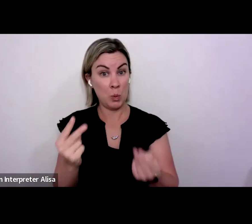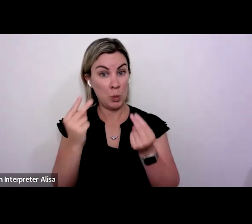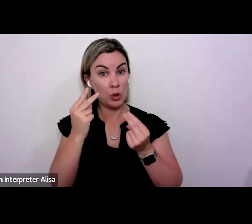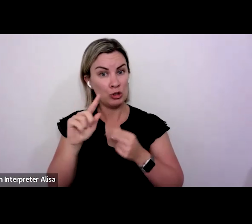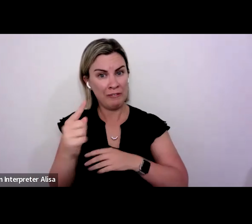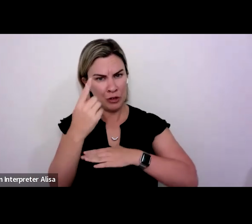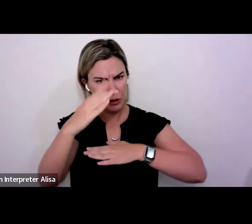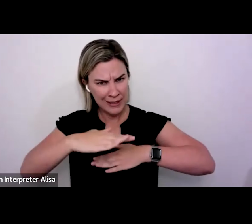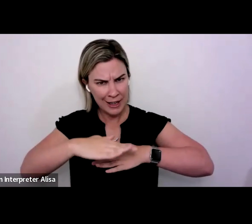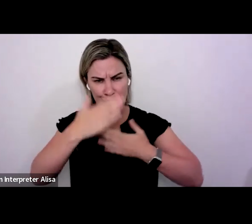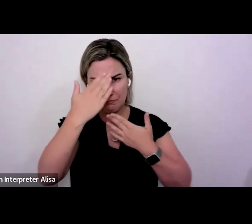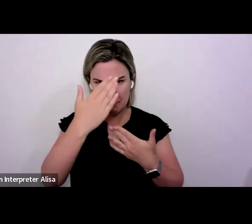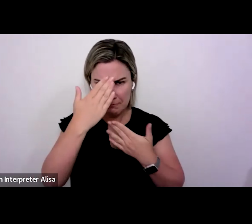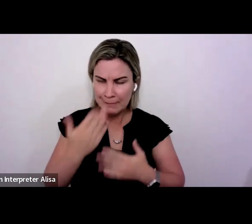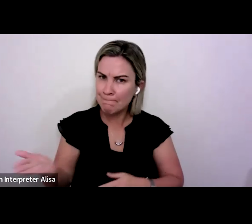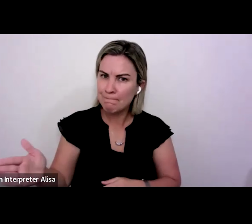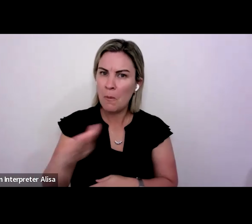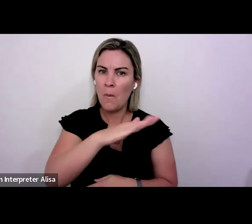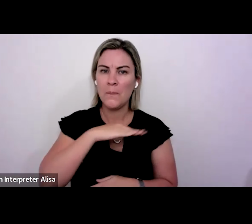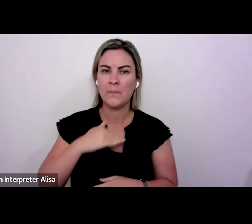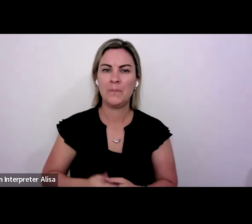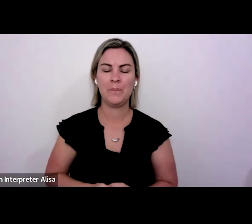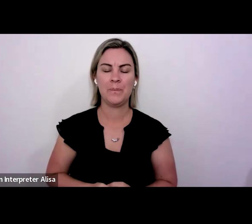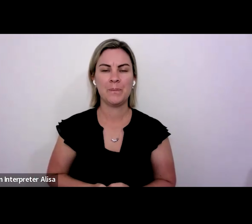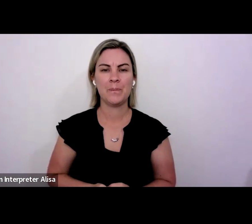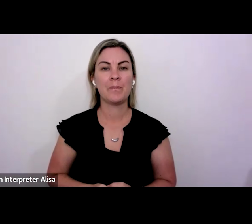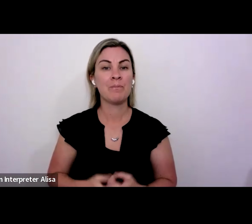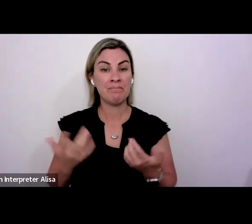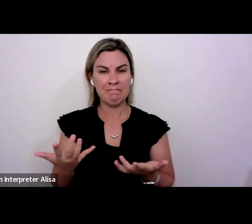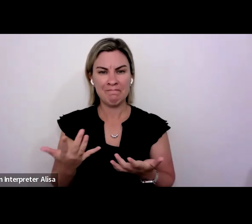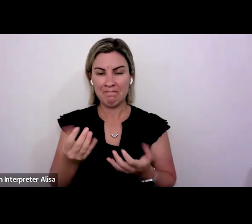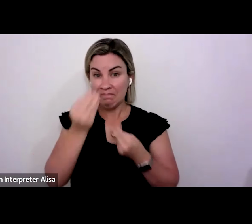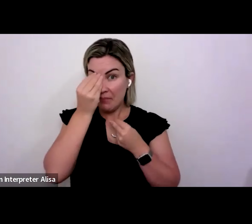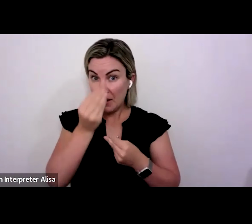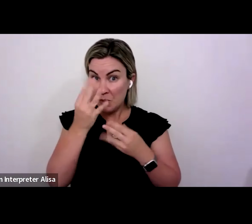Some housekeeping. This webinar is being recorded on the 28th February